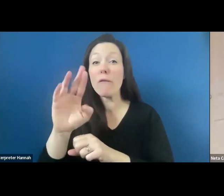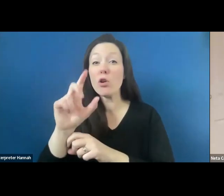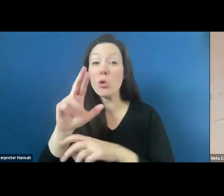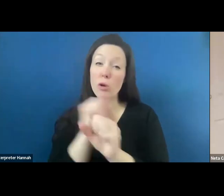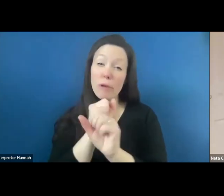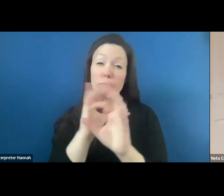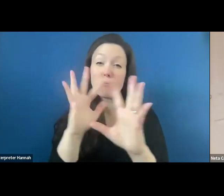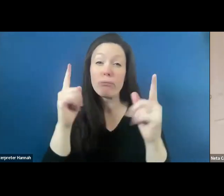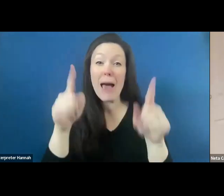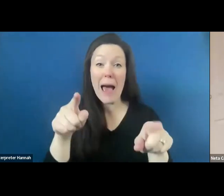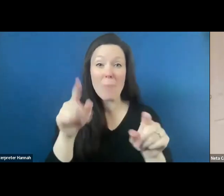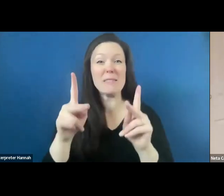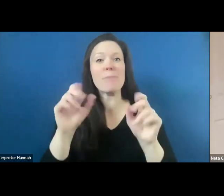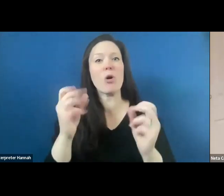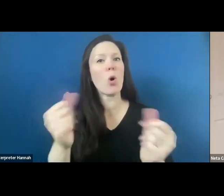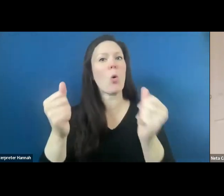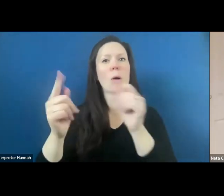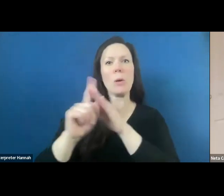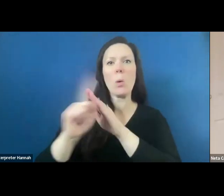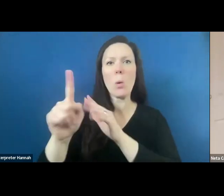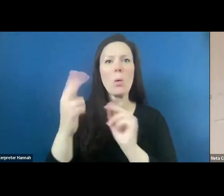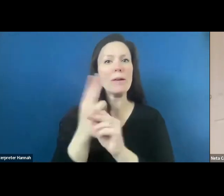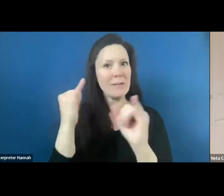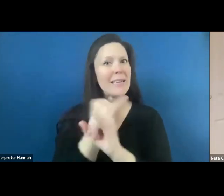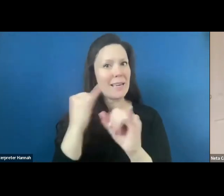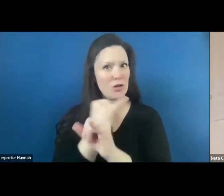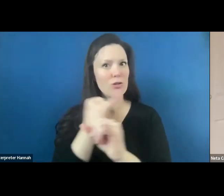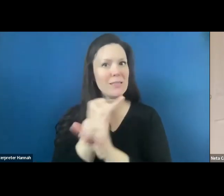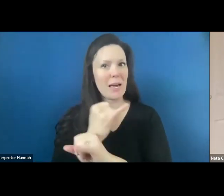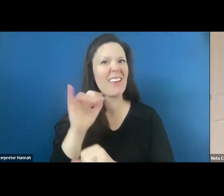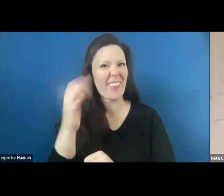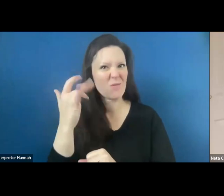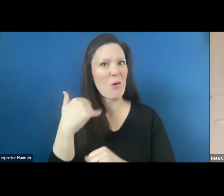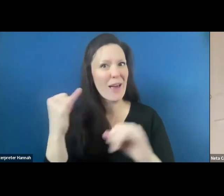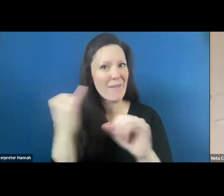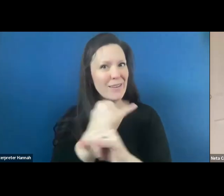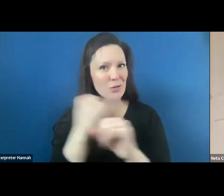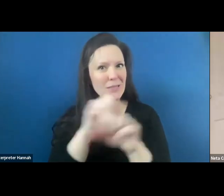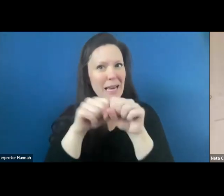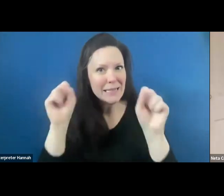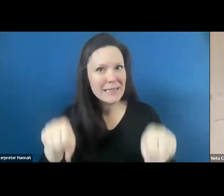So those people would be escaping the inner cities and moving out to the suburbs or hinterlands